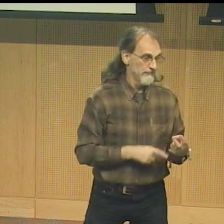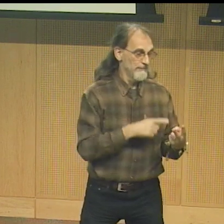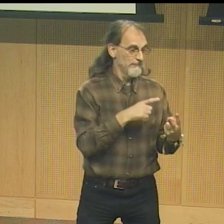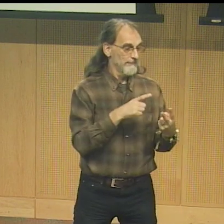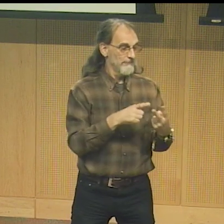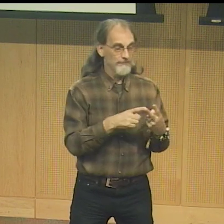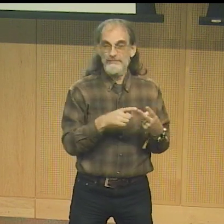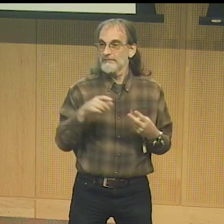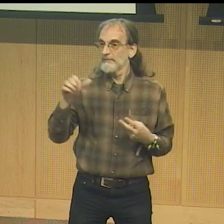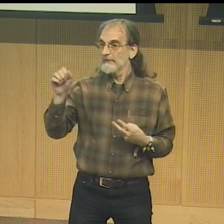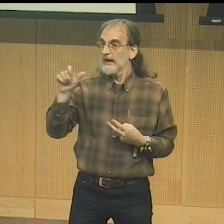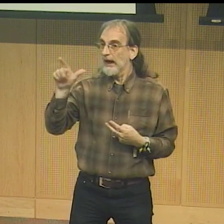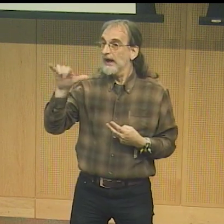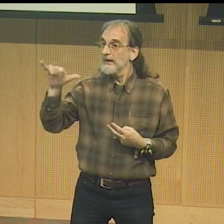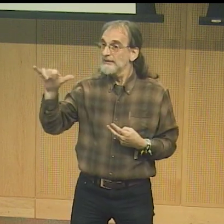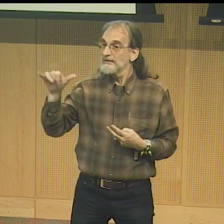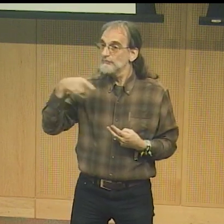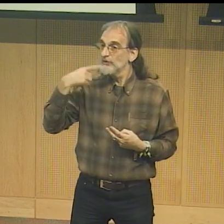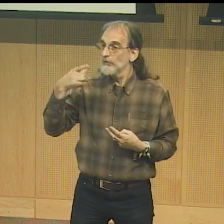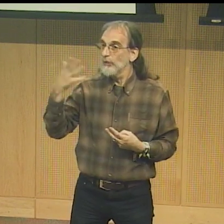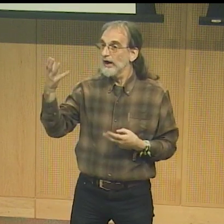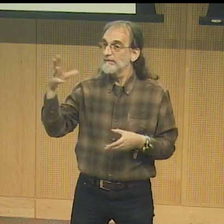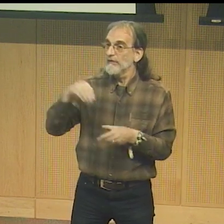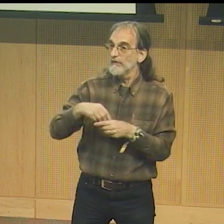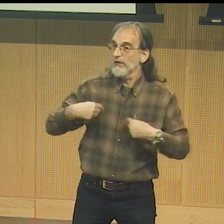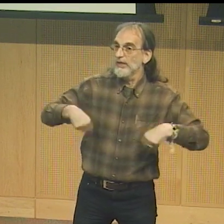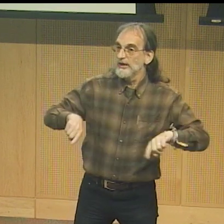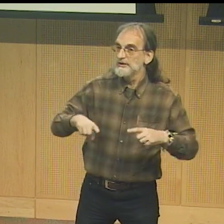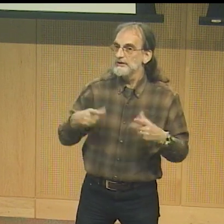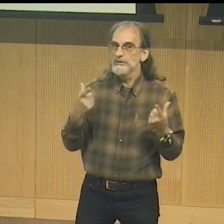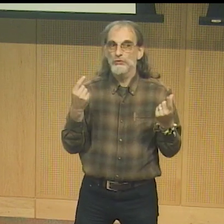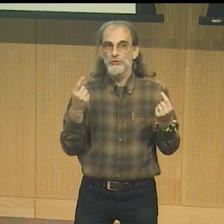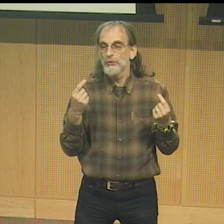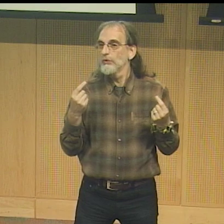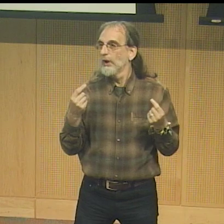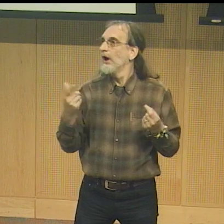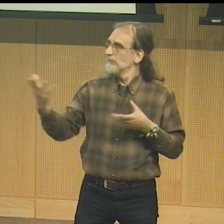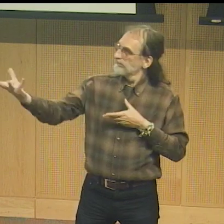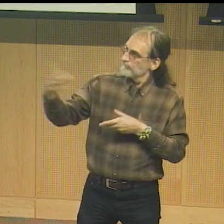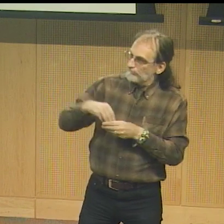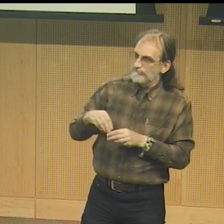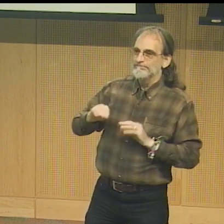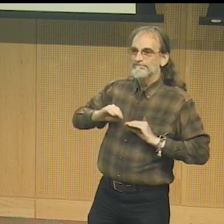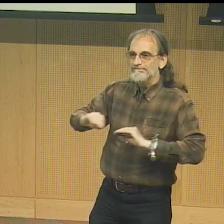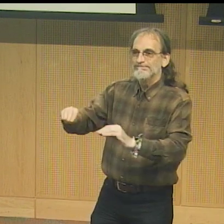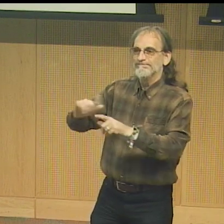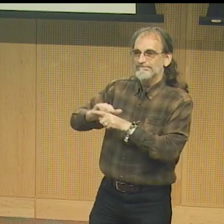with hearing and Deaf parents, also with our hearing allies who want to participate.